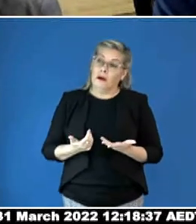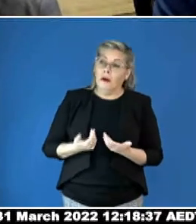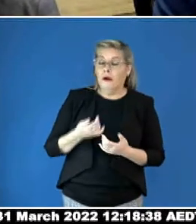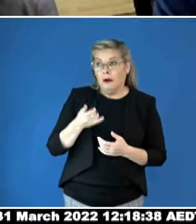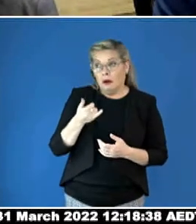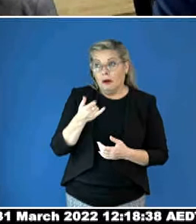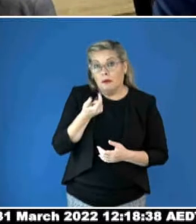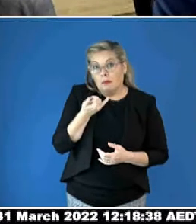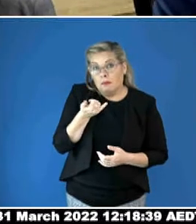Yeah. MS FRASER: Nothing further, Chair.